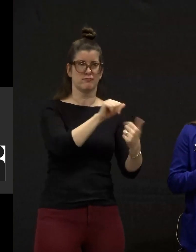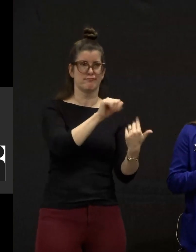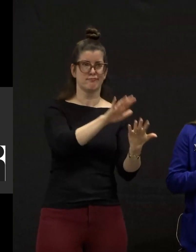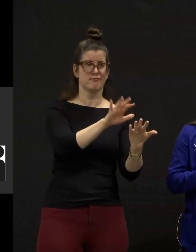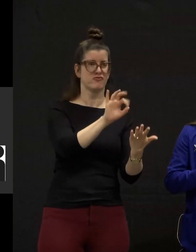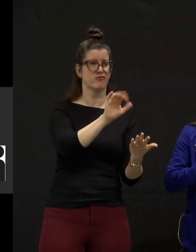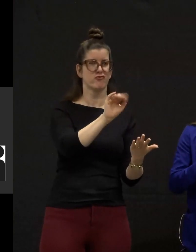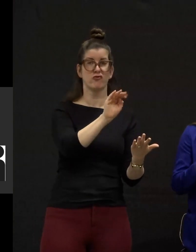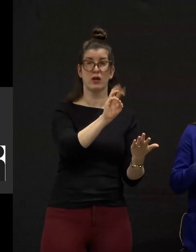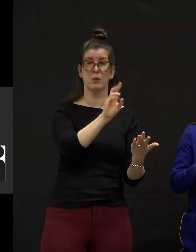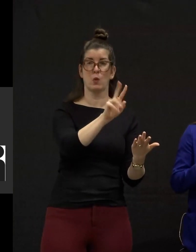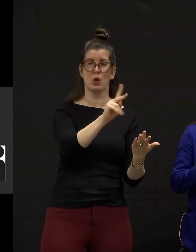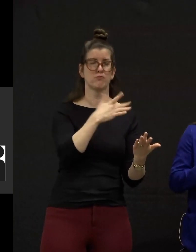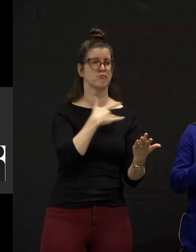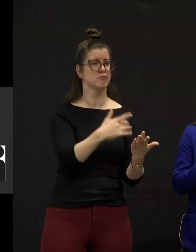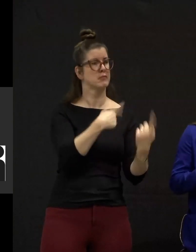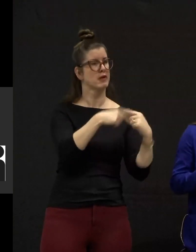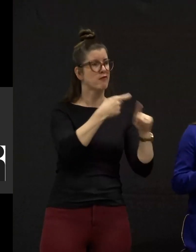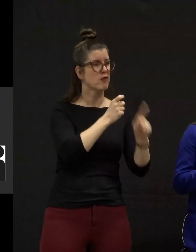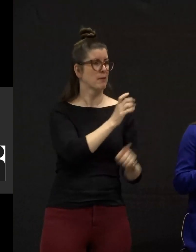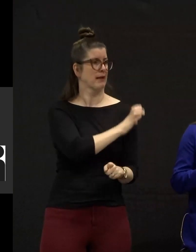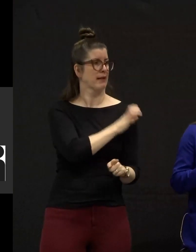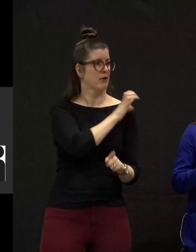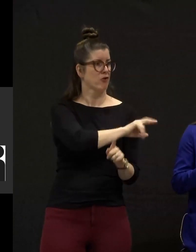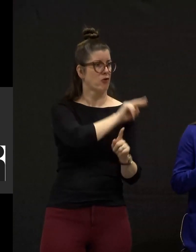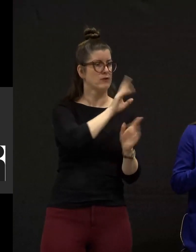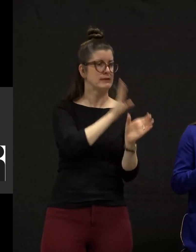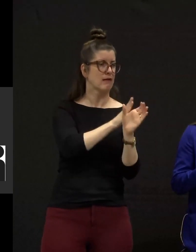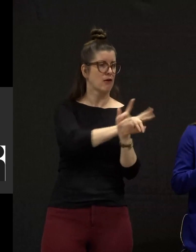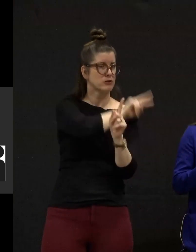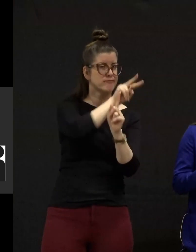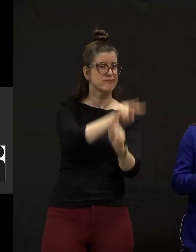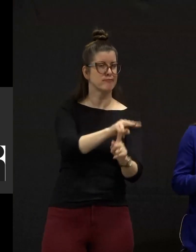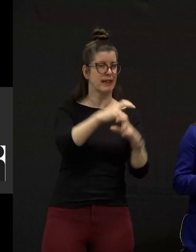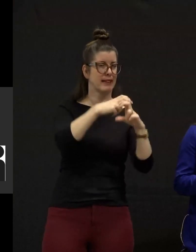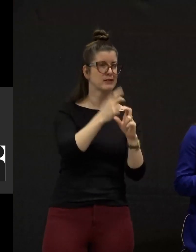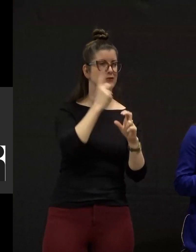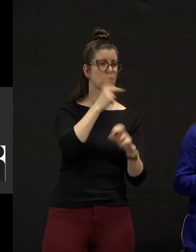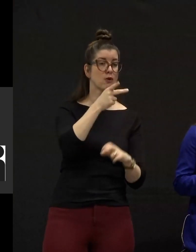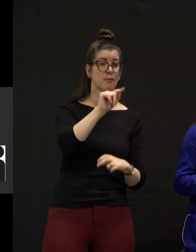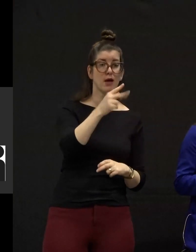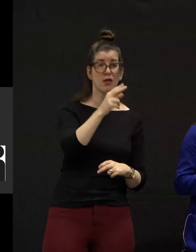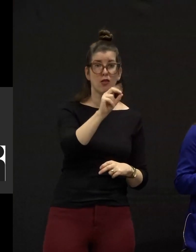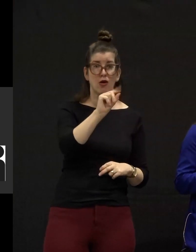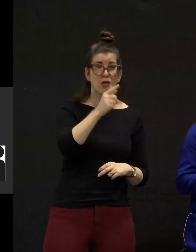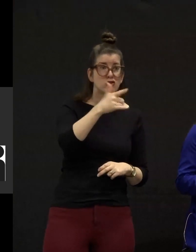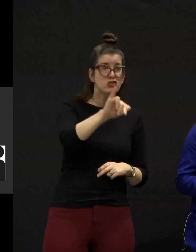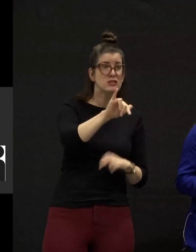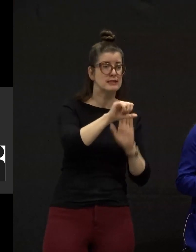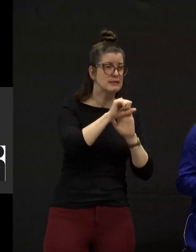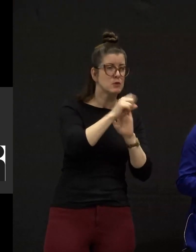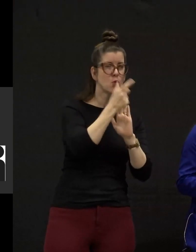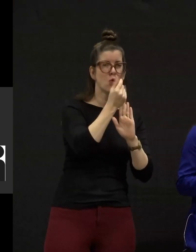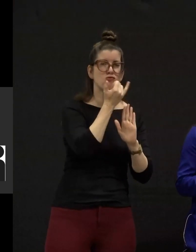that often comes from a clinical psychology lens of pathology or something that's wrong with the patient,